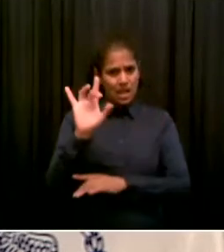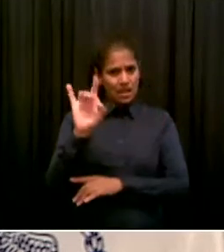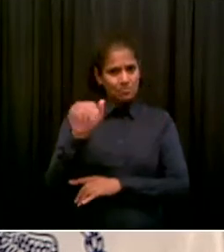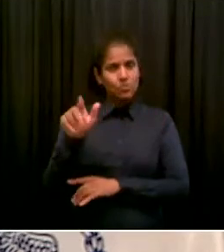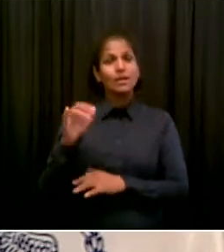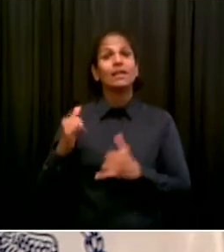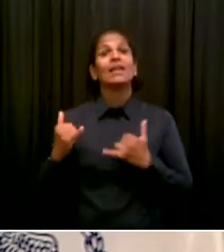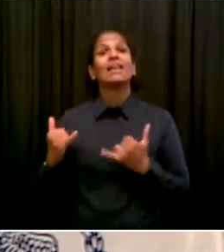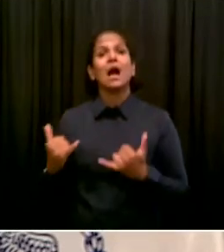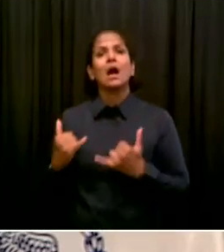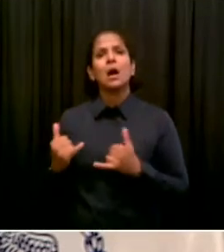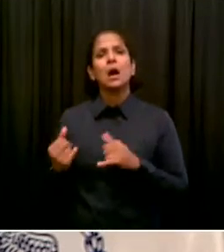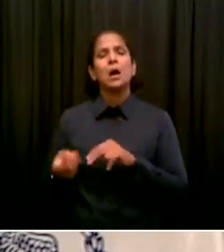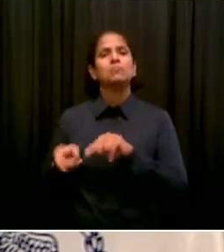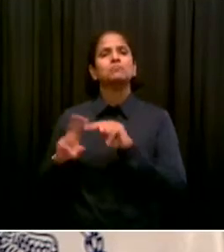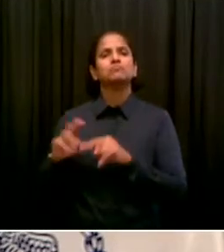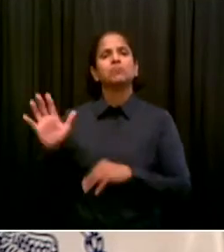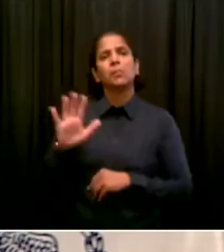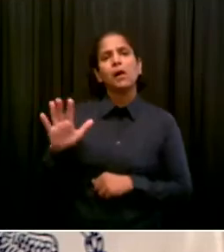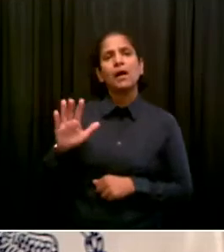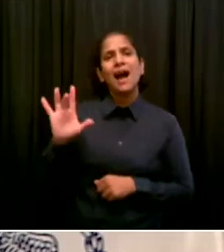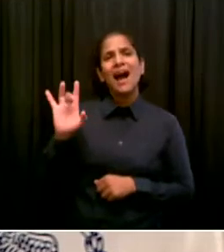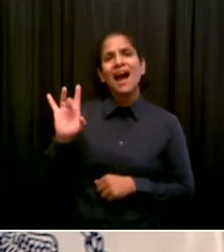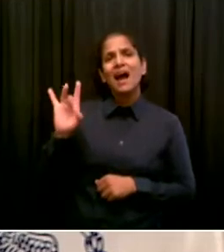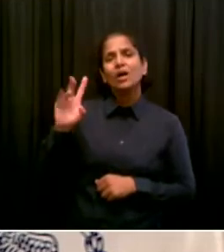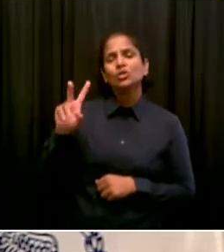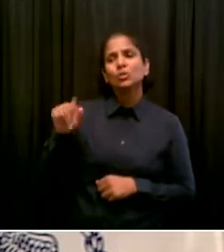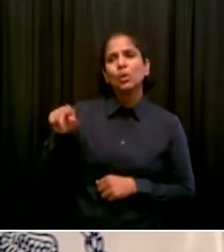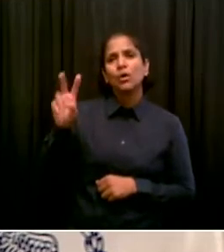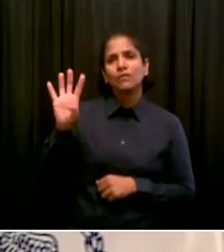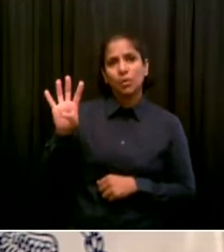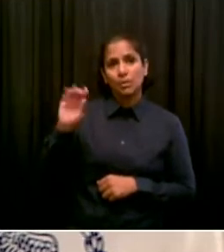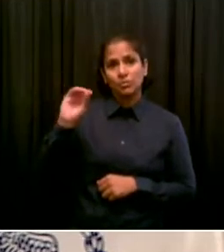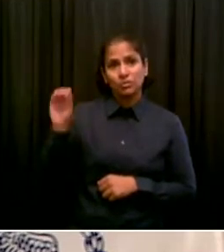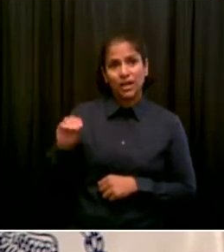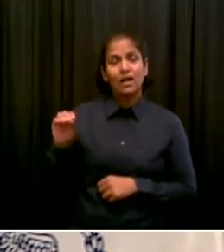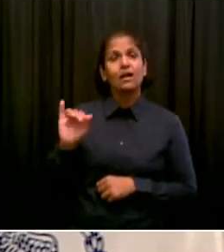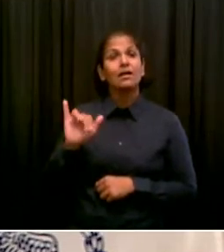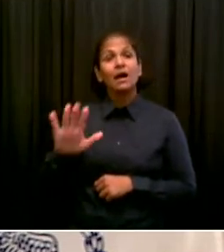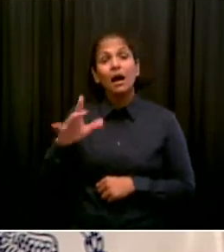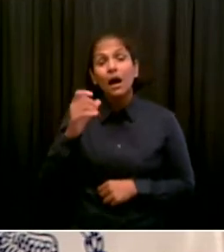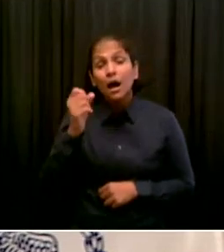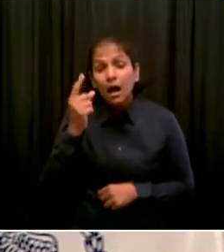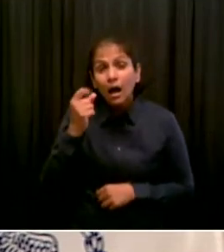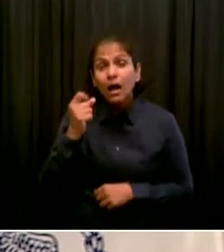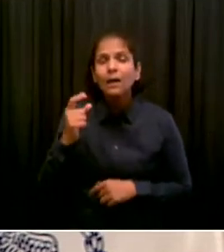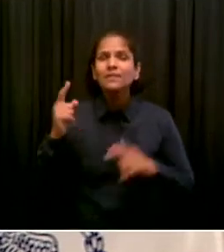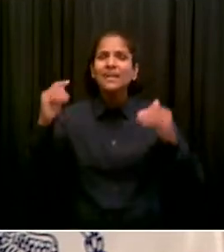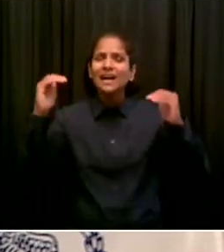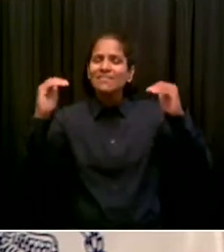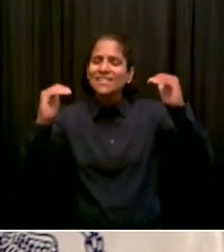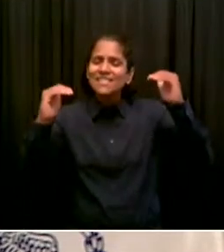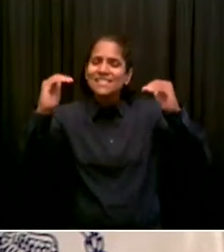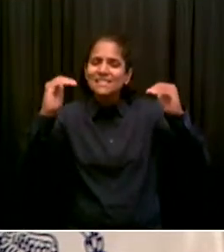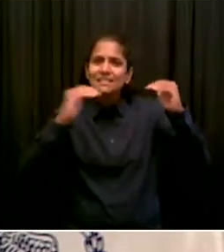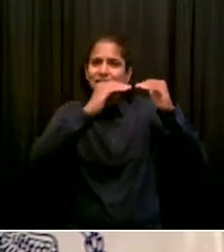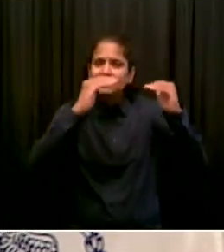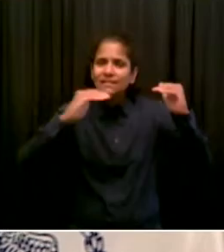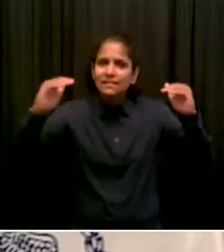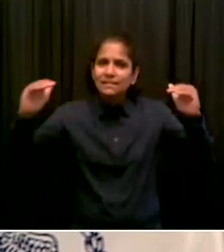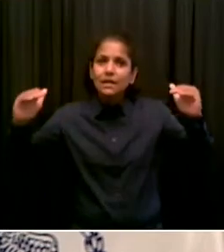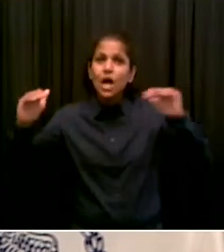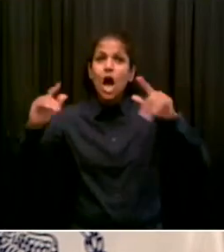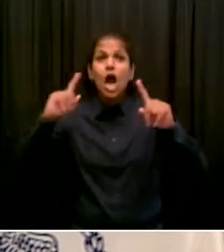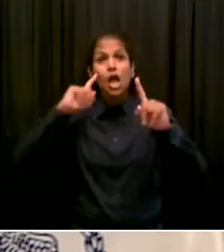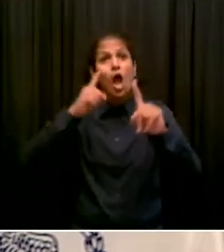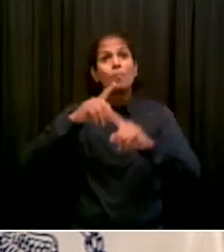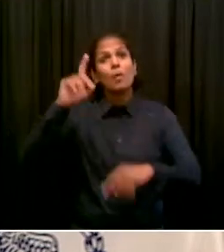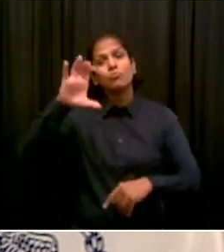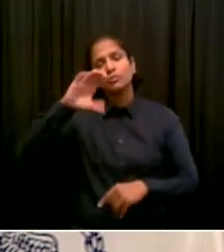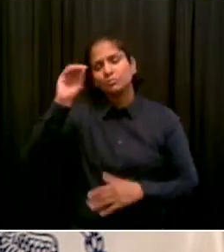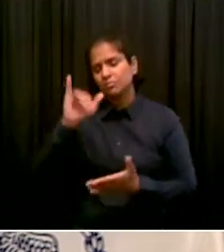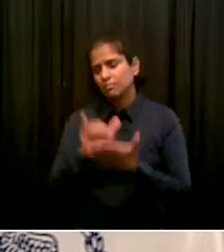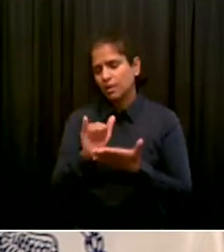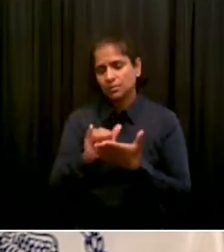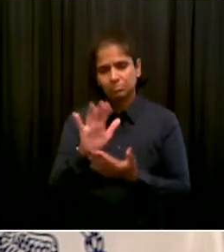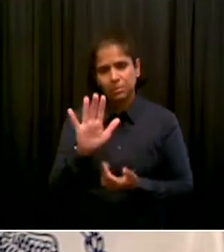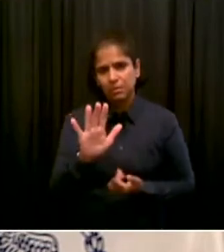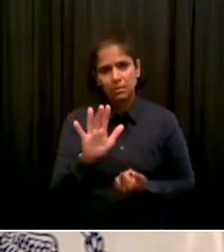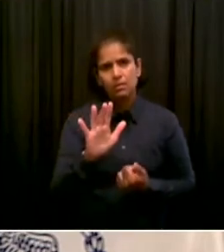AND THIS YEAR, 82.4%.